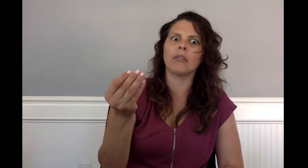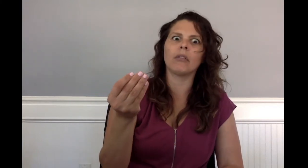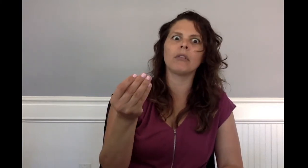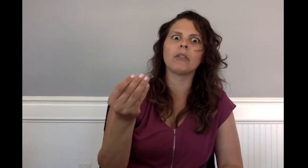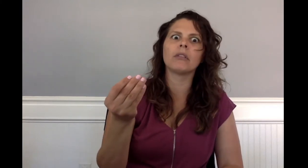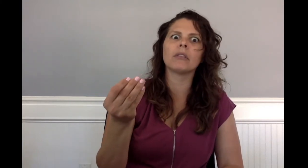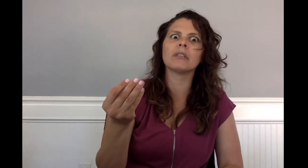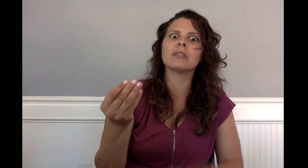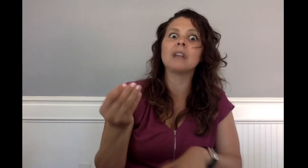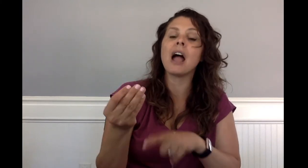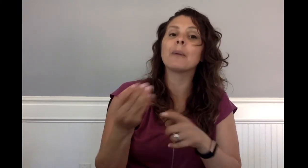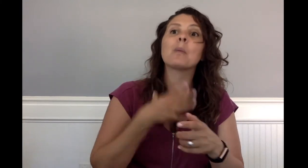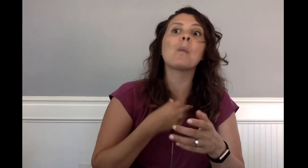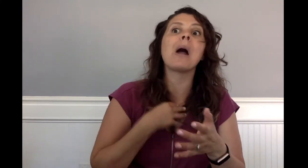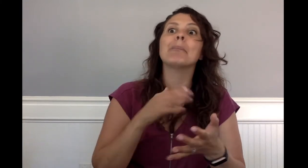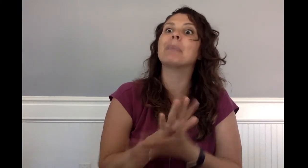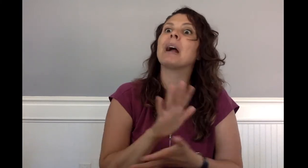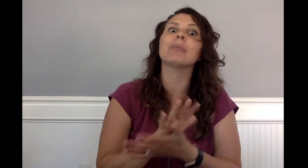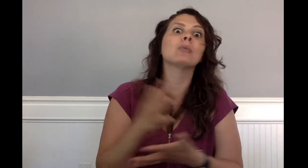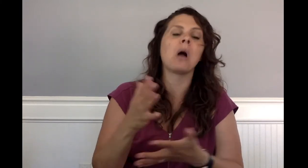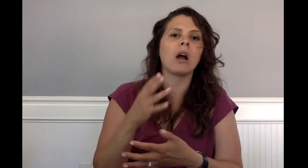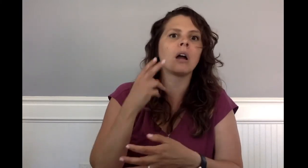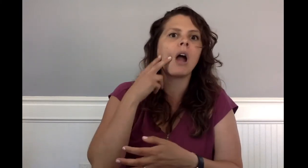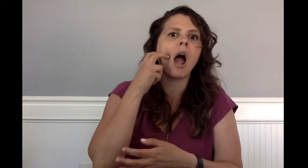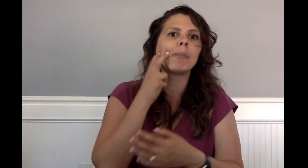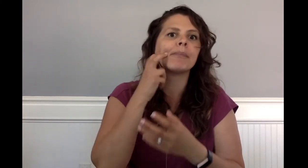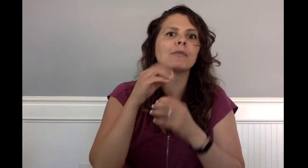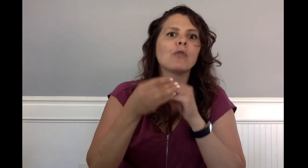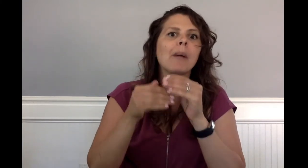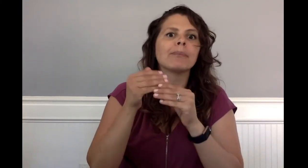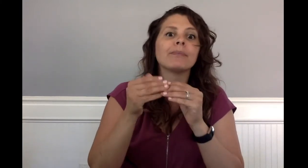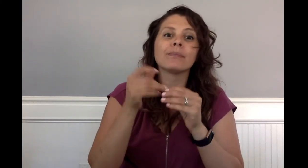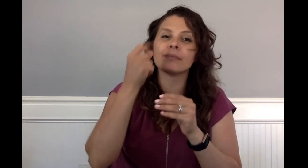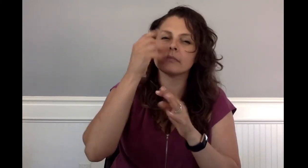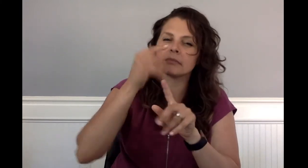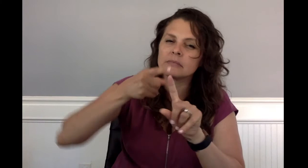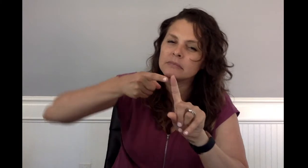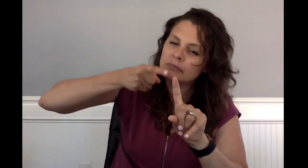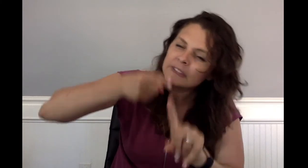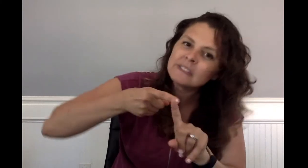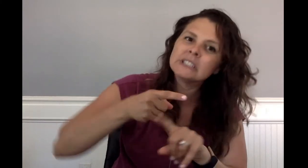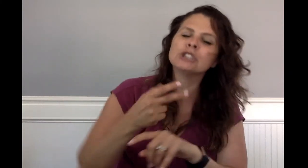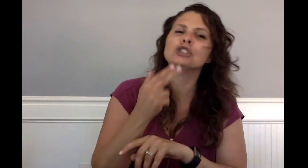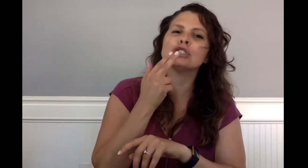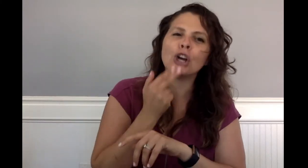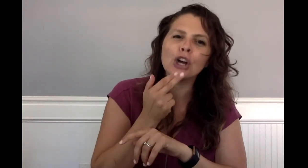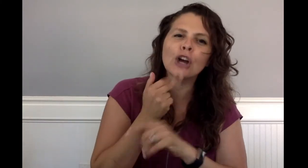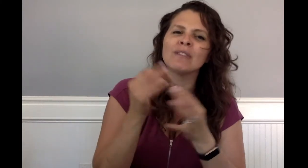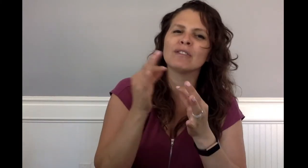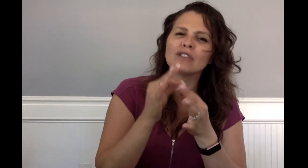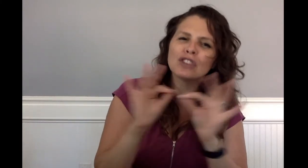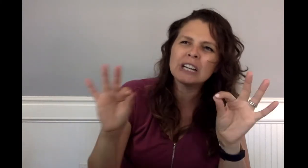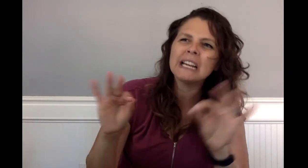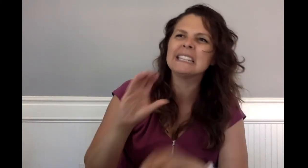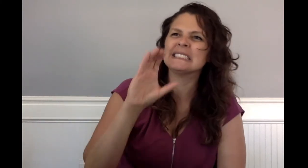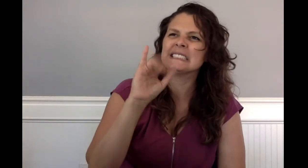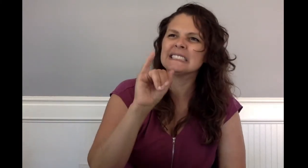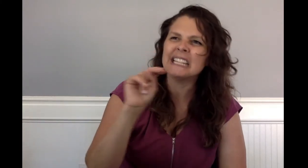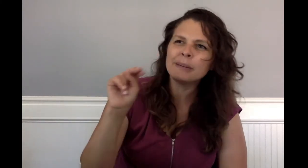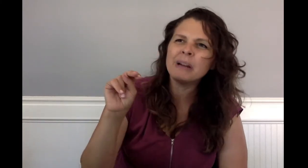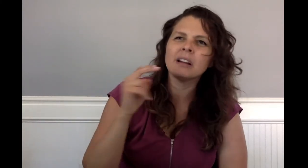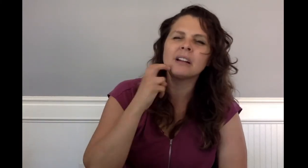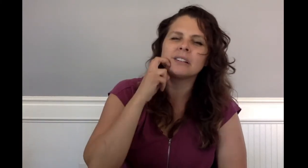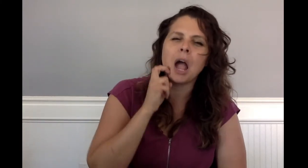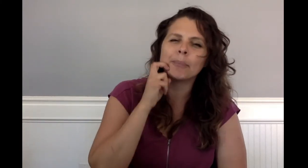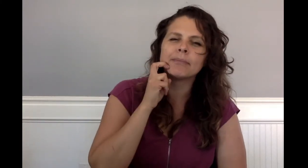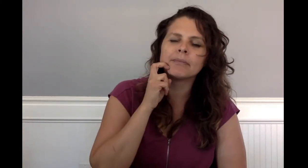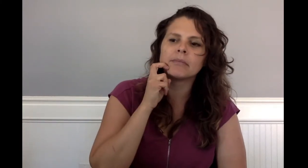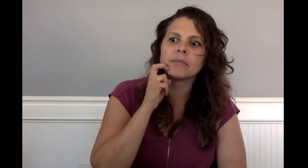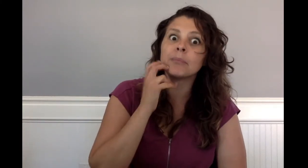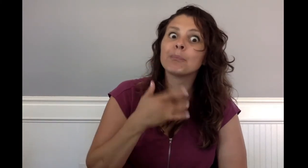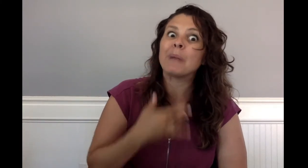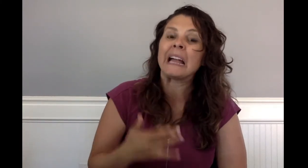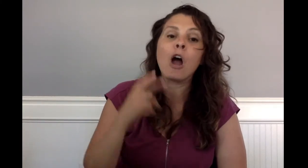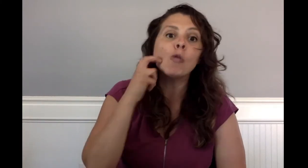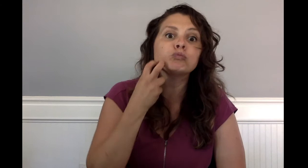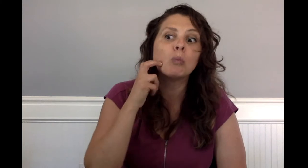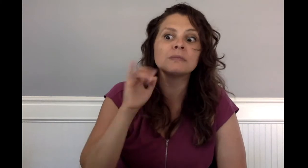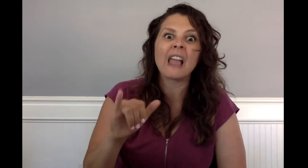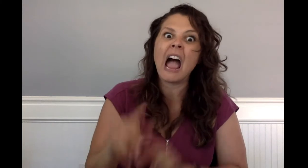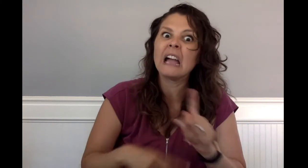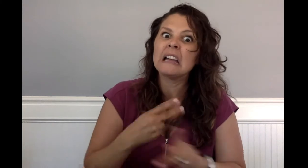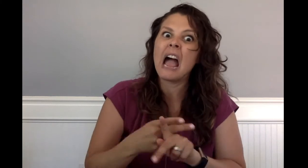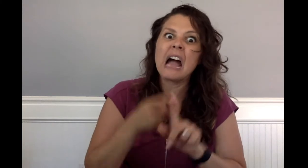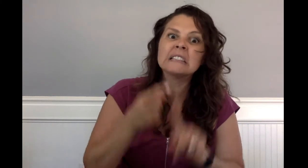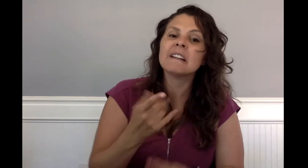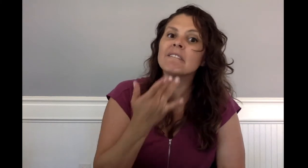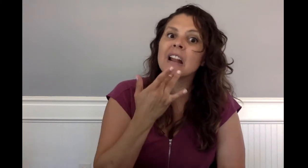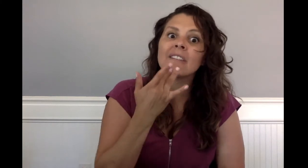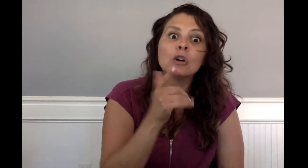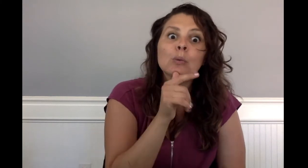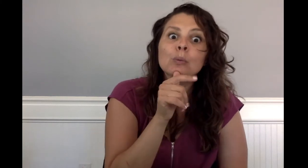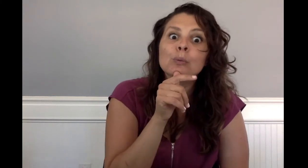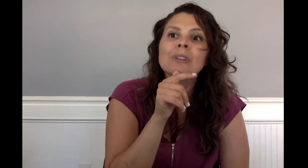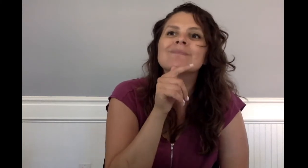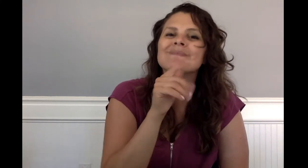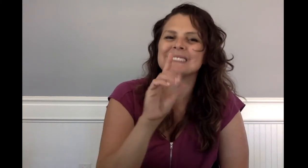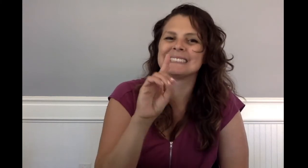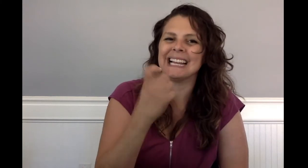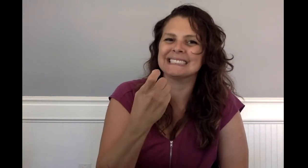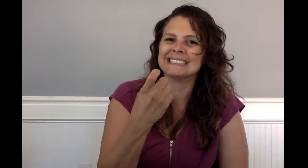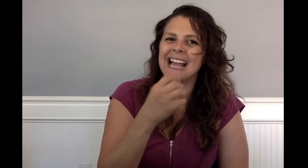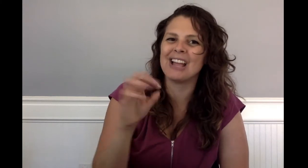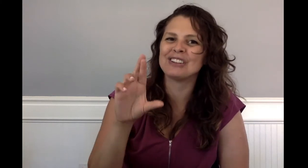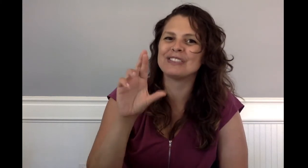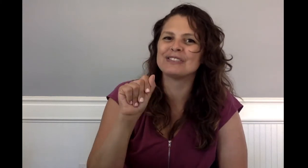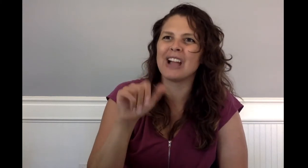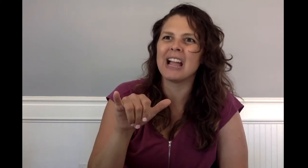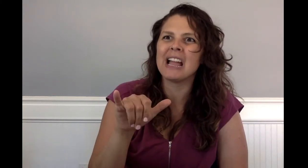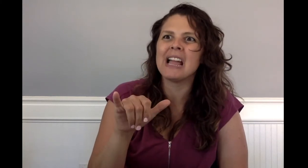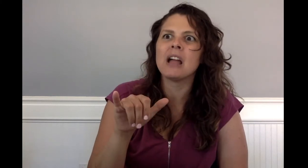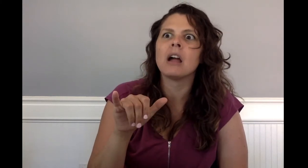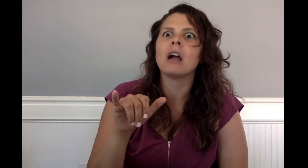It was a gum wrapper. A sugar-free cinnamon gum wrapper. Dex and Ray.